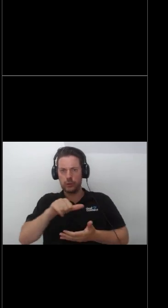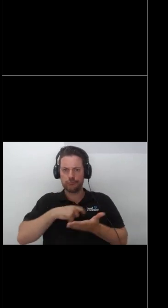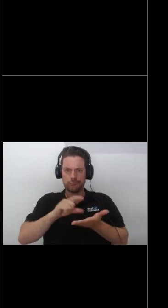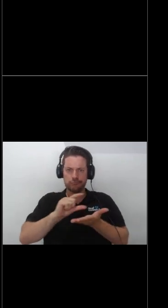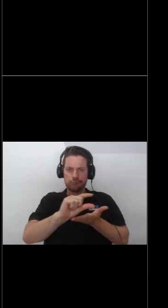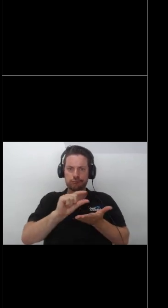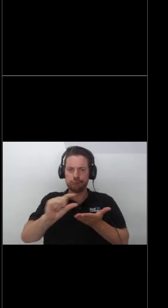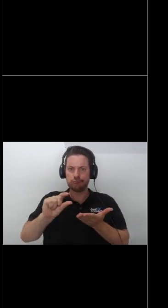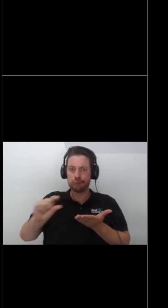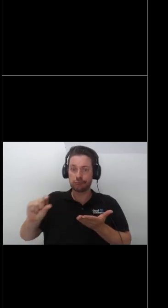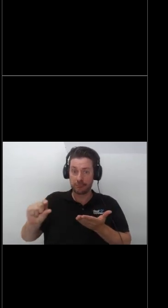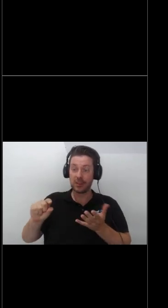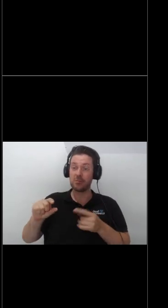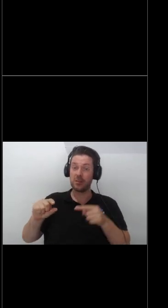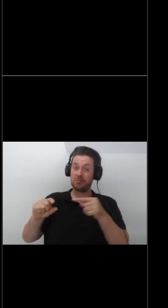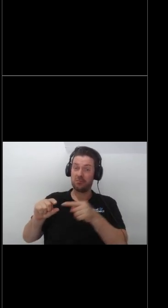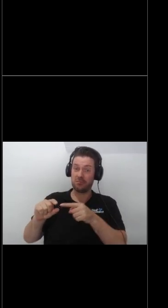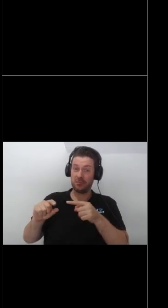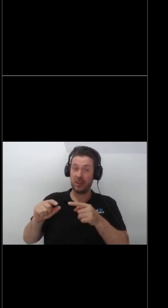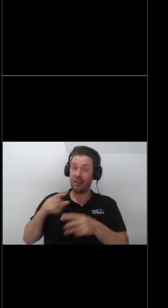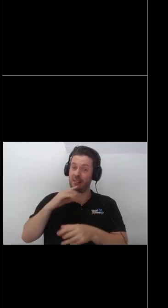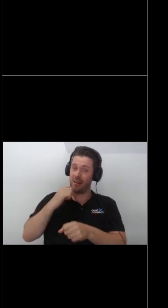So I guess the big thing to remember is that appeals from a tribunal